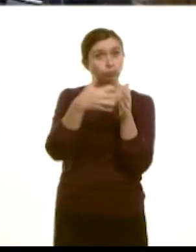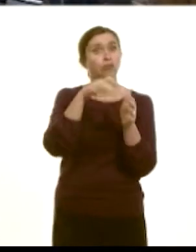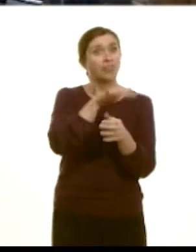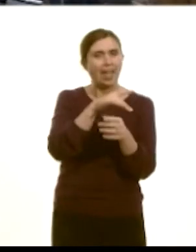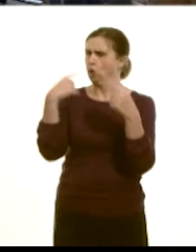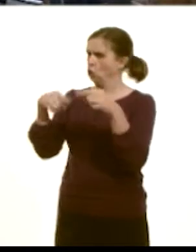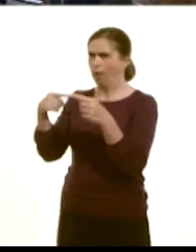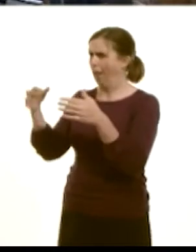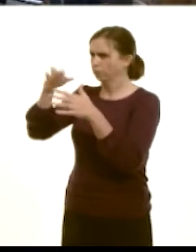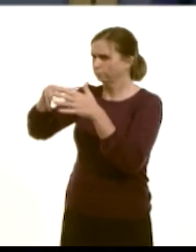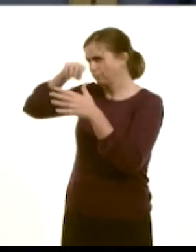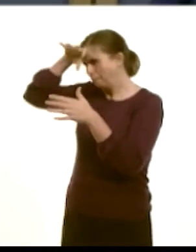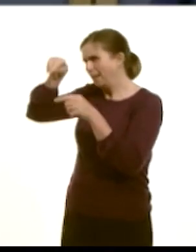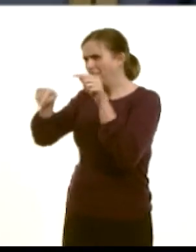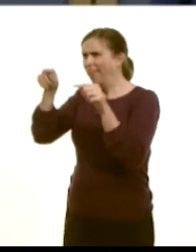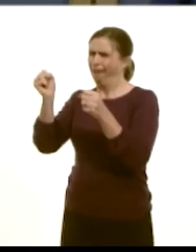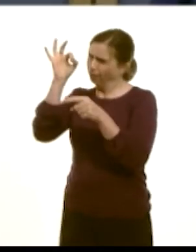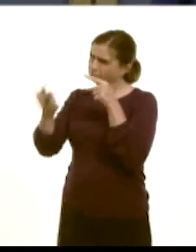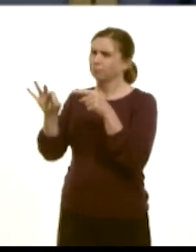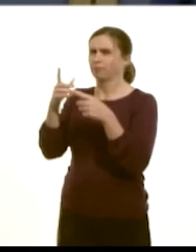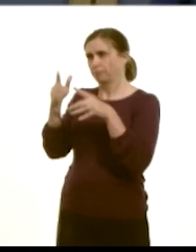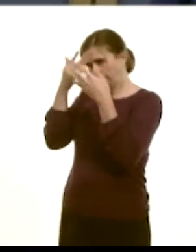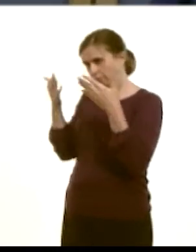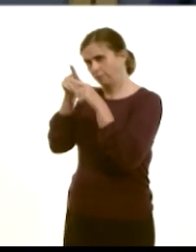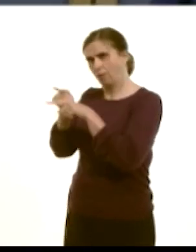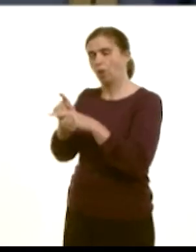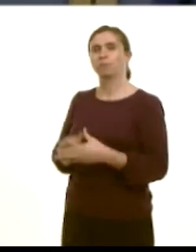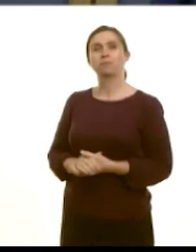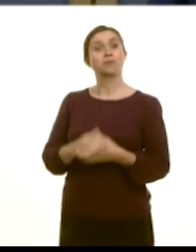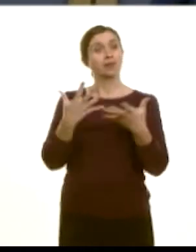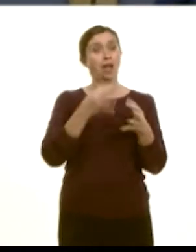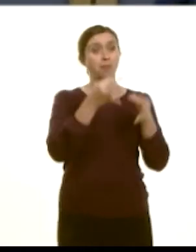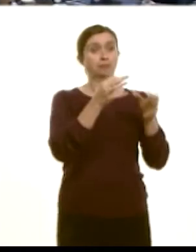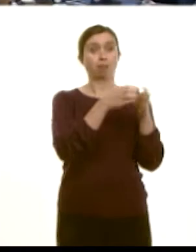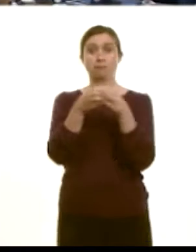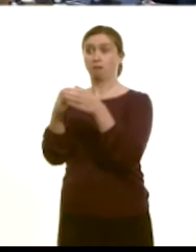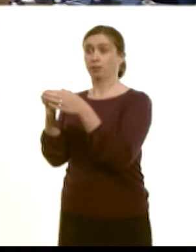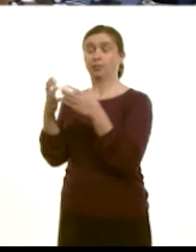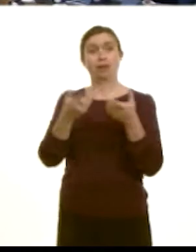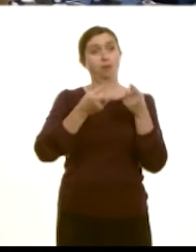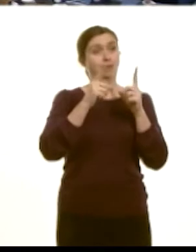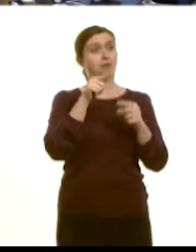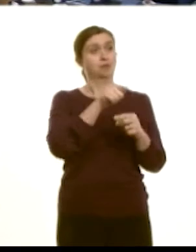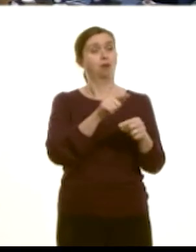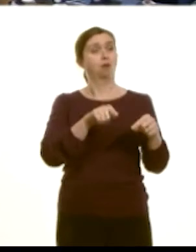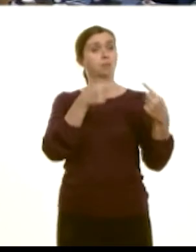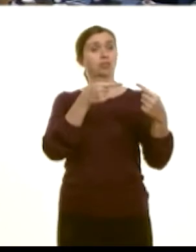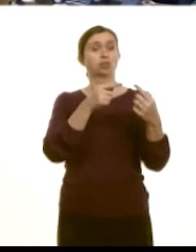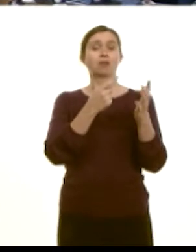Y Llywydd / The Presiding Officer: I first call the leader of the oppositionóAndrew R.T. Davies.